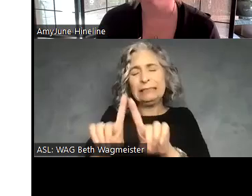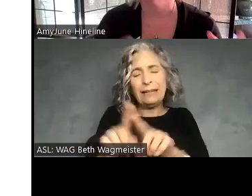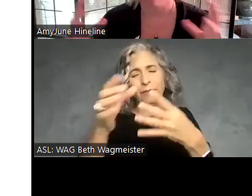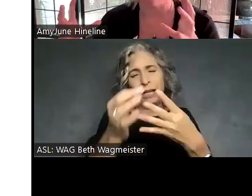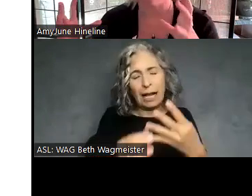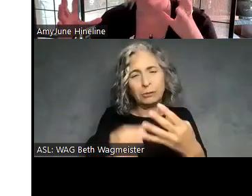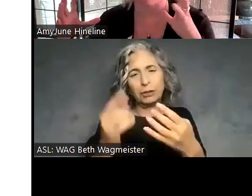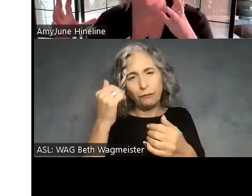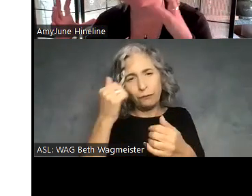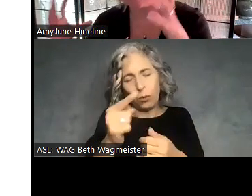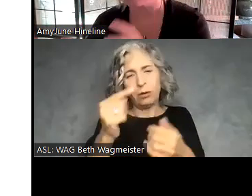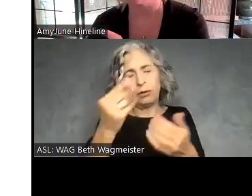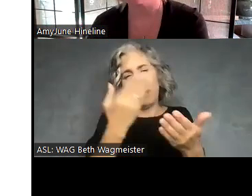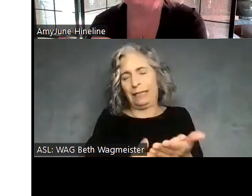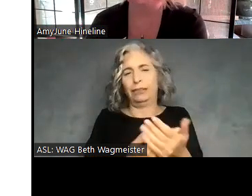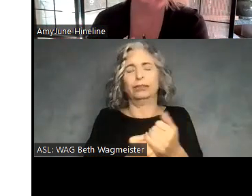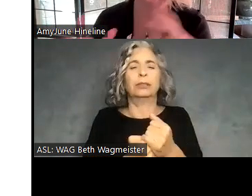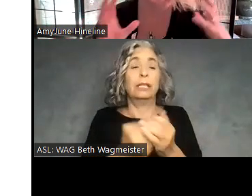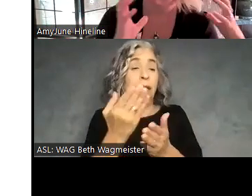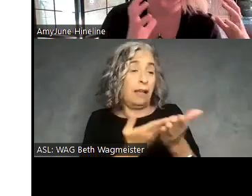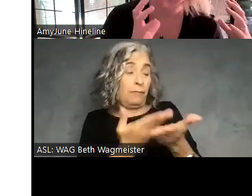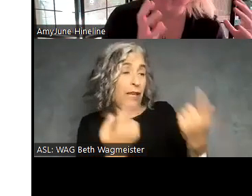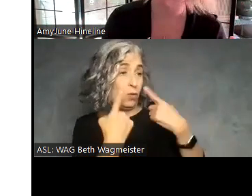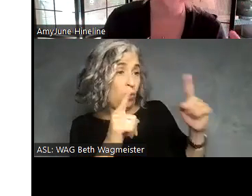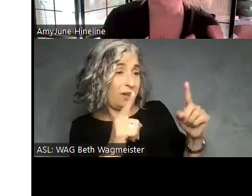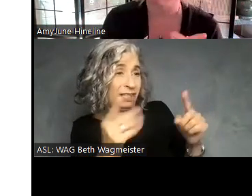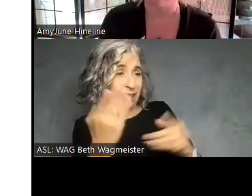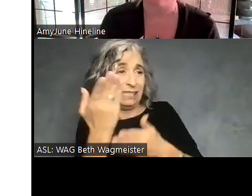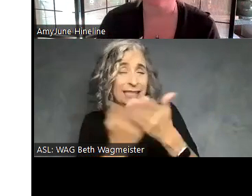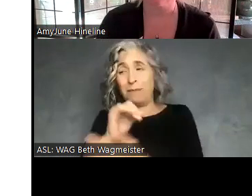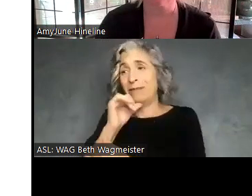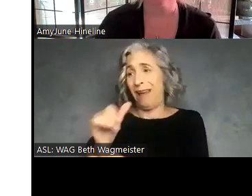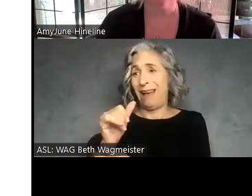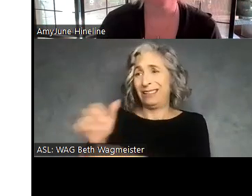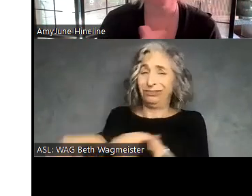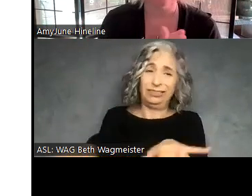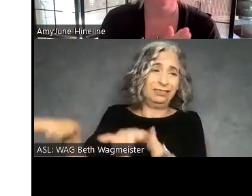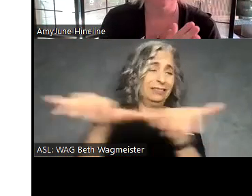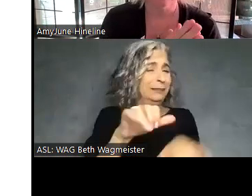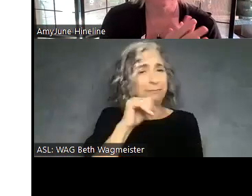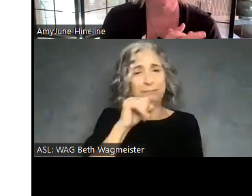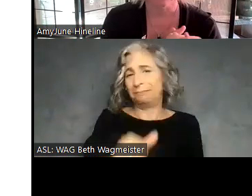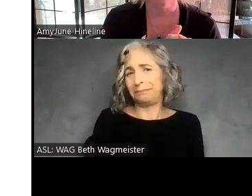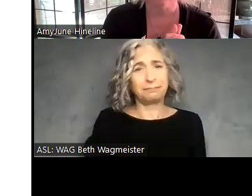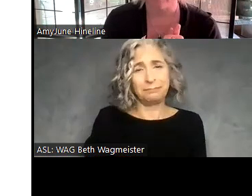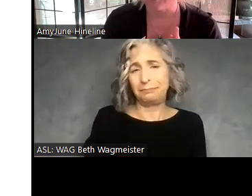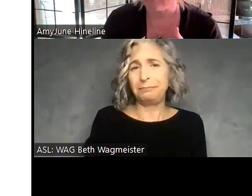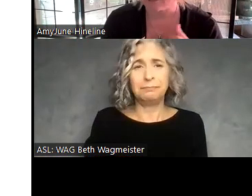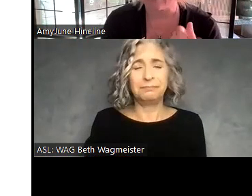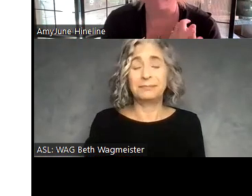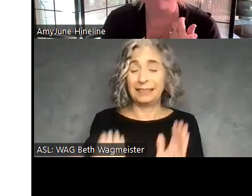And then there is a help button there that allows you to, like, some of the times it allows you a